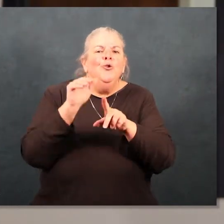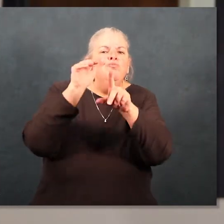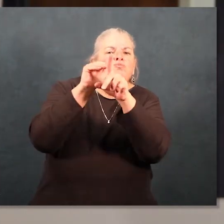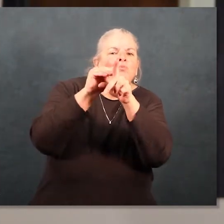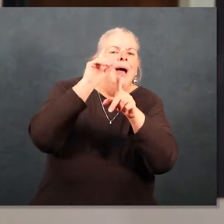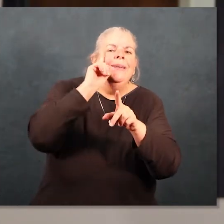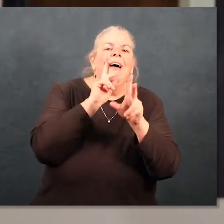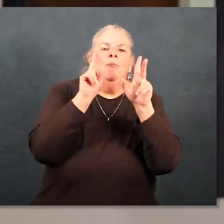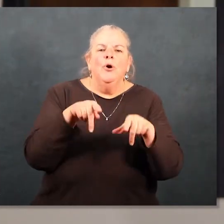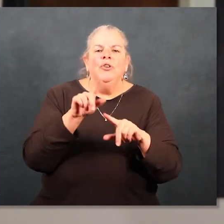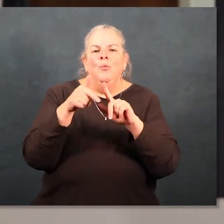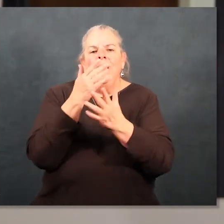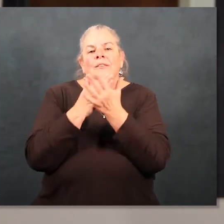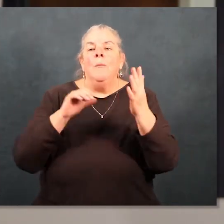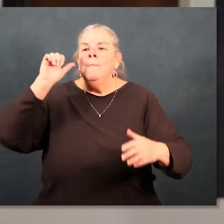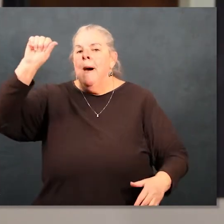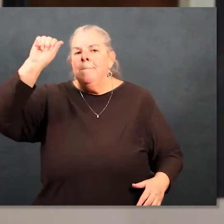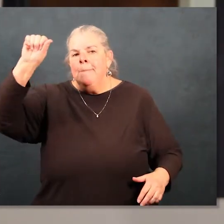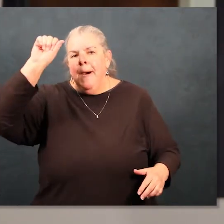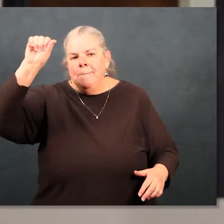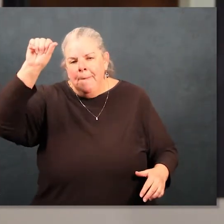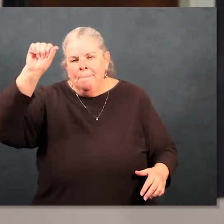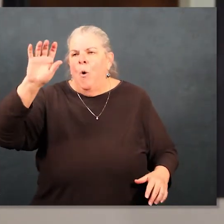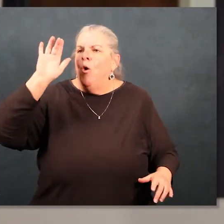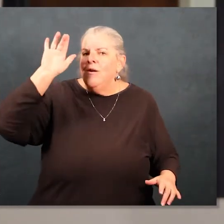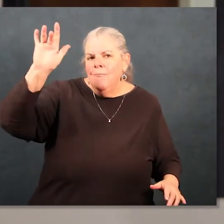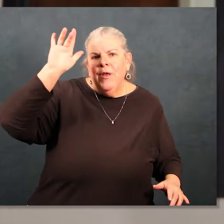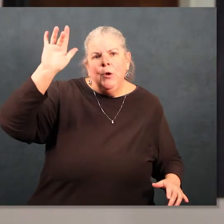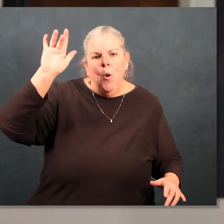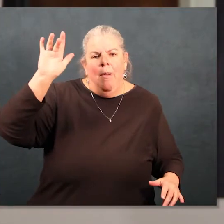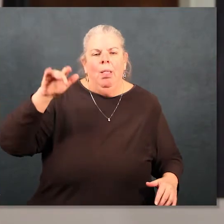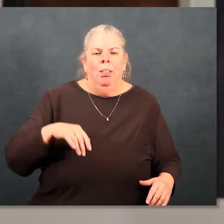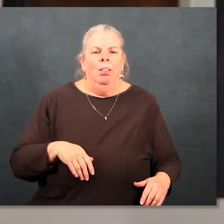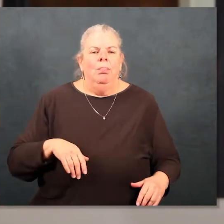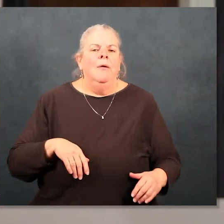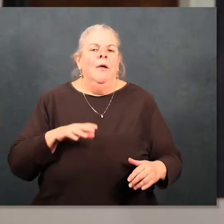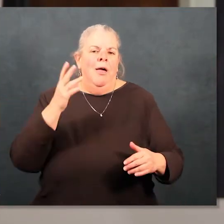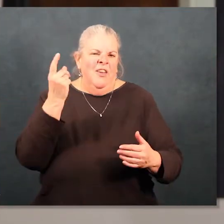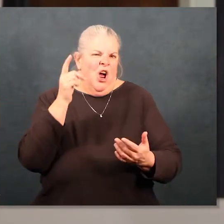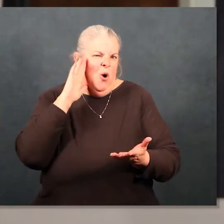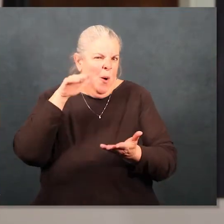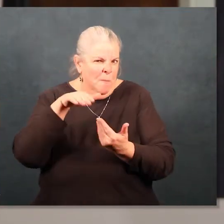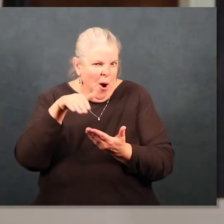when someone comes to their door when they ring a doorbell. So now we're gonna talk about